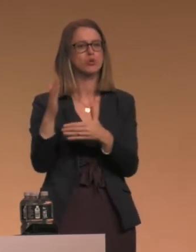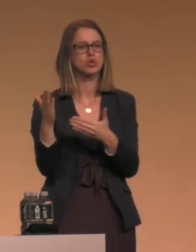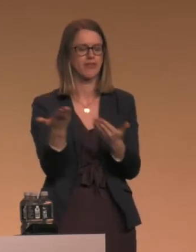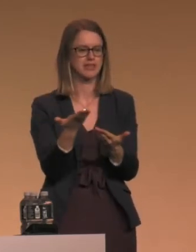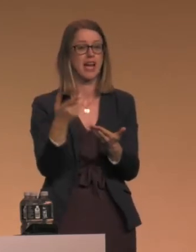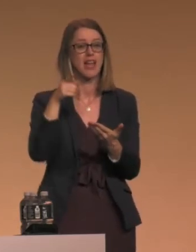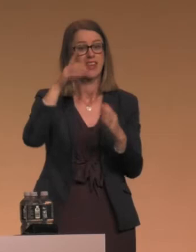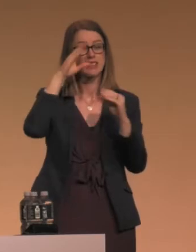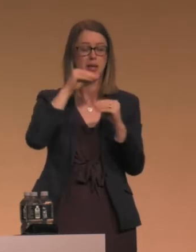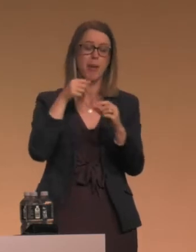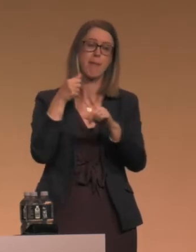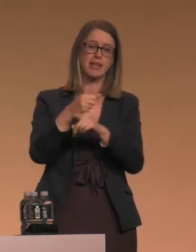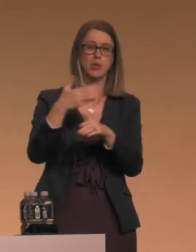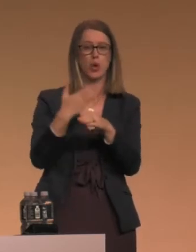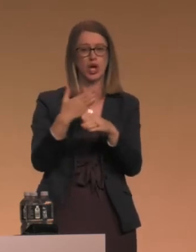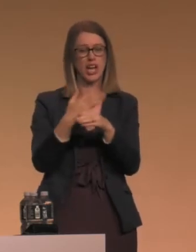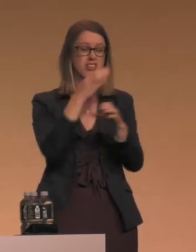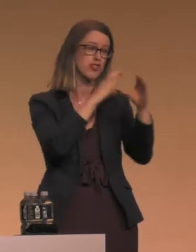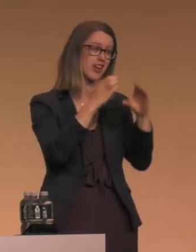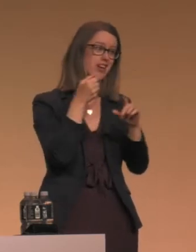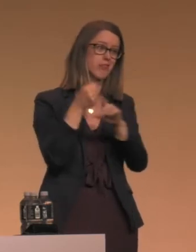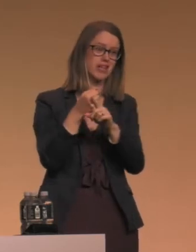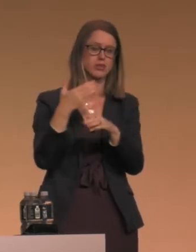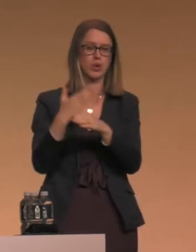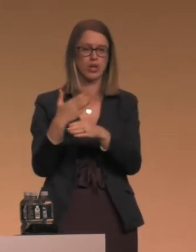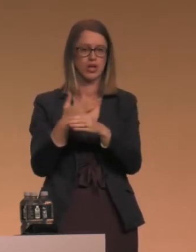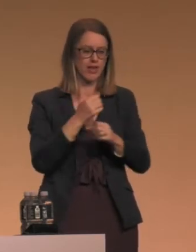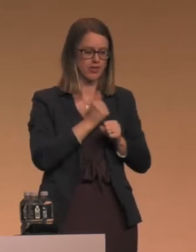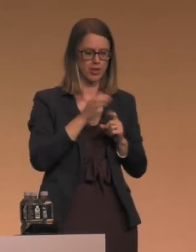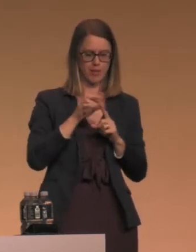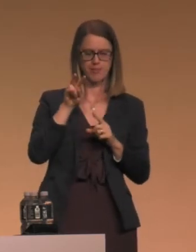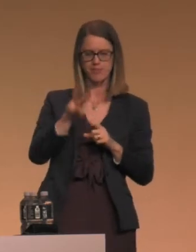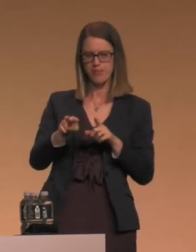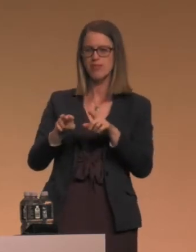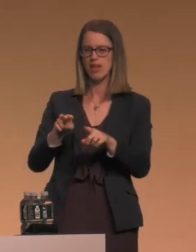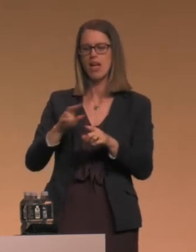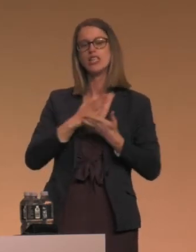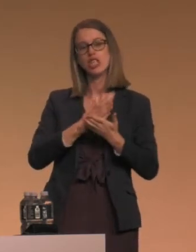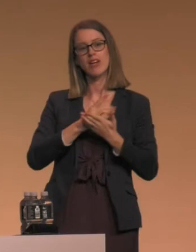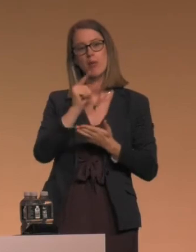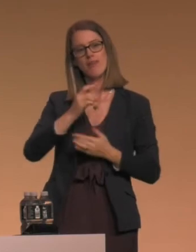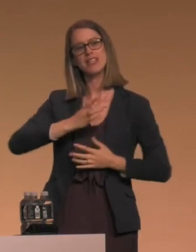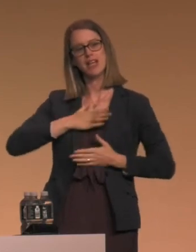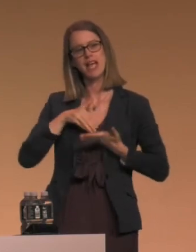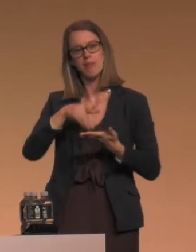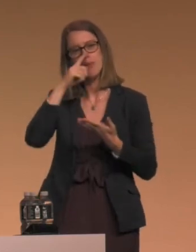affects their work. And so does drinking. The GP knows that sharing a bit of themselves often helps people open up.